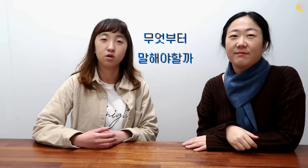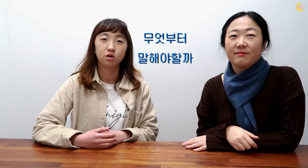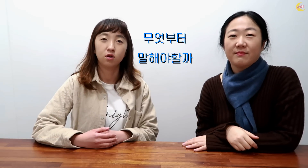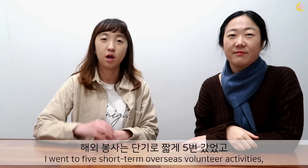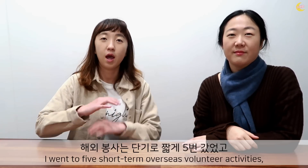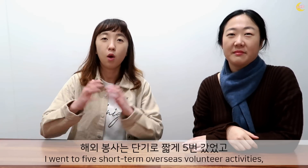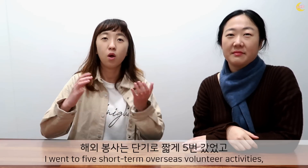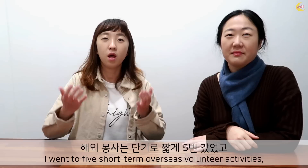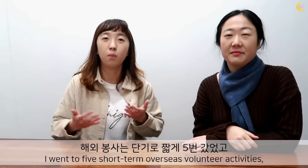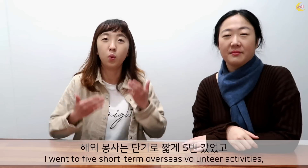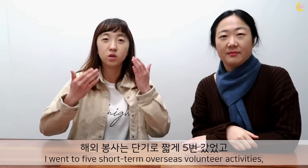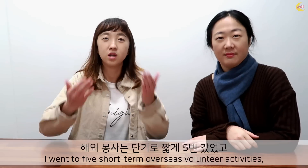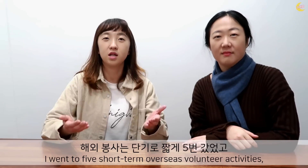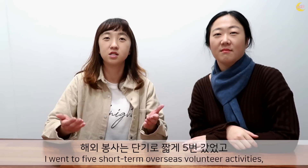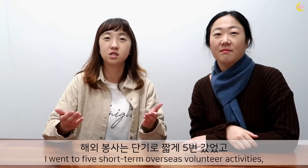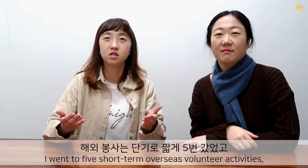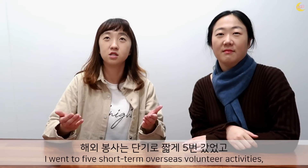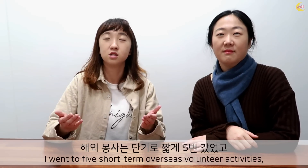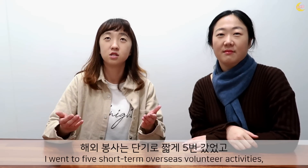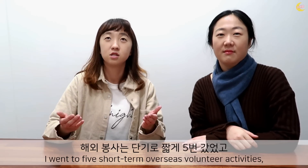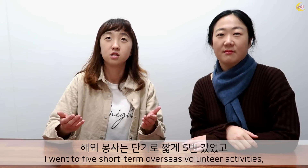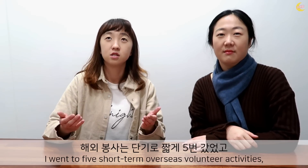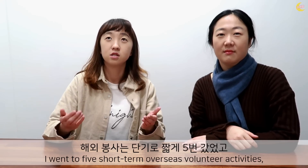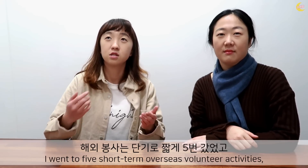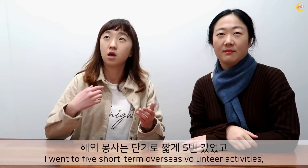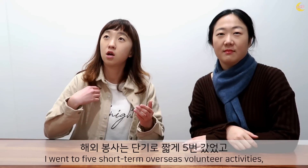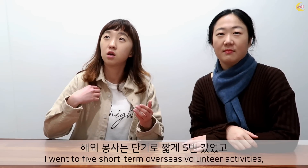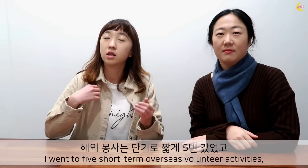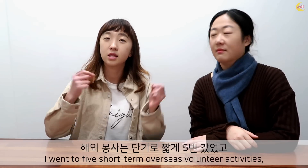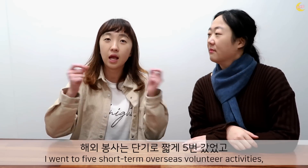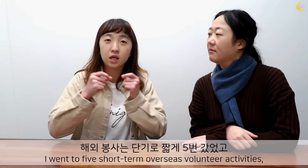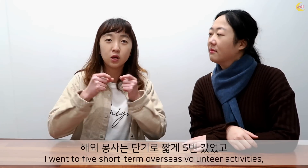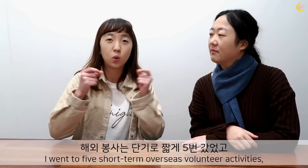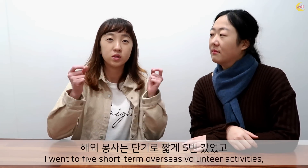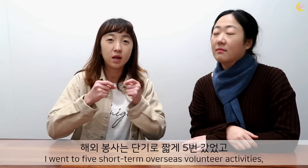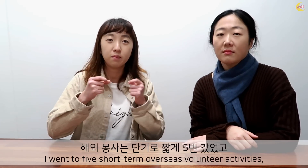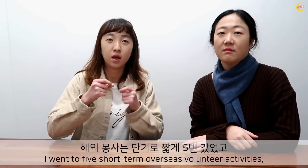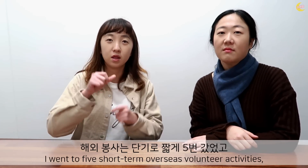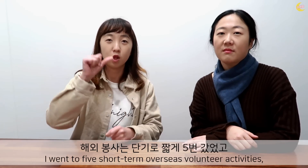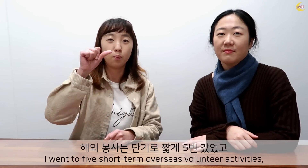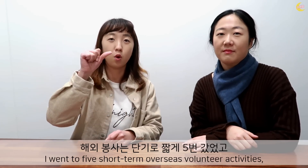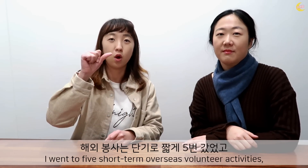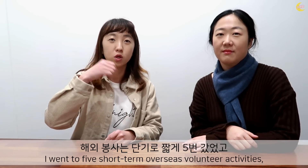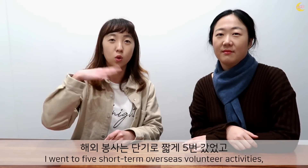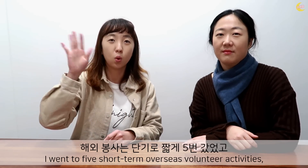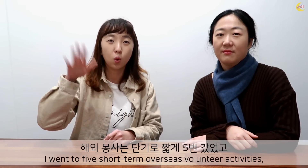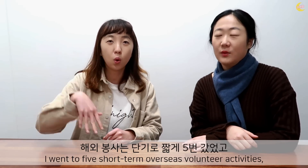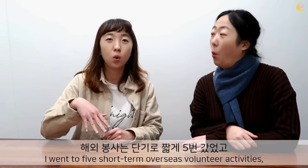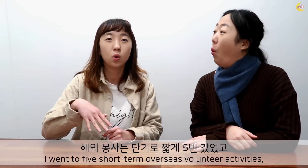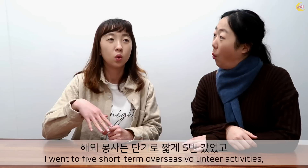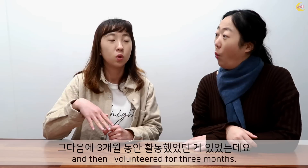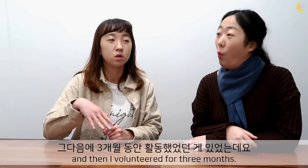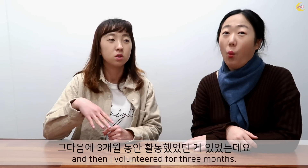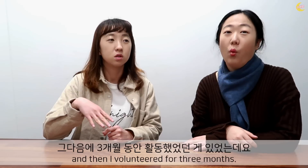I went to five short-term overseas volunteer activities,